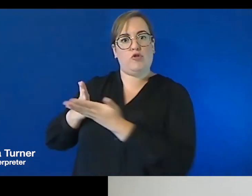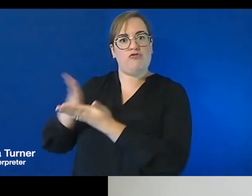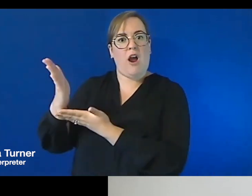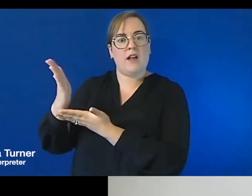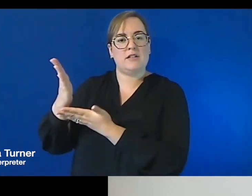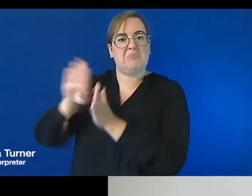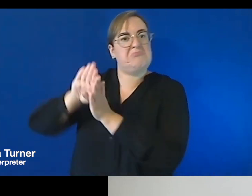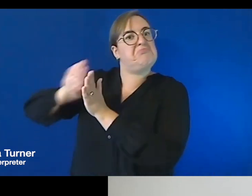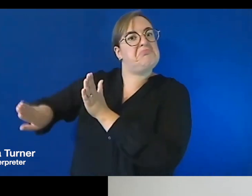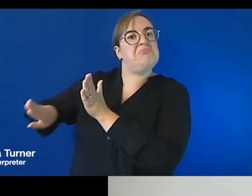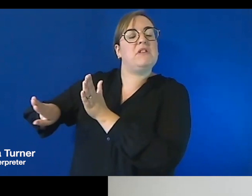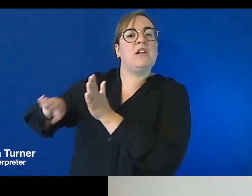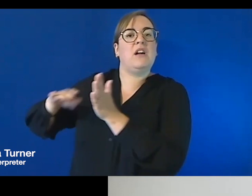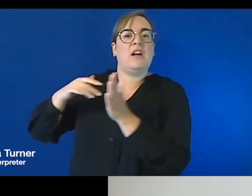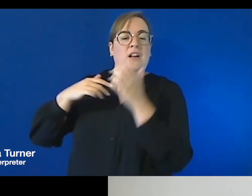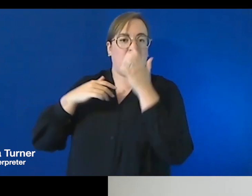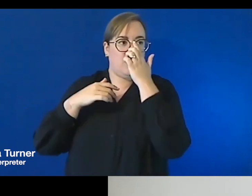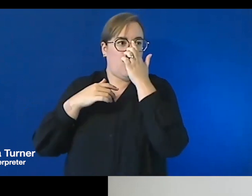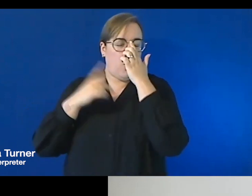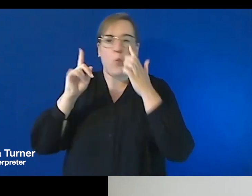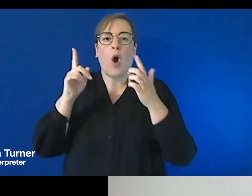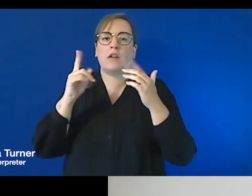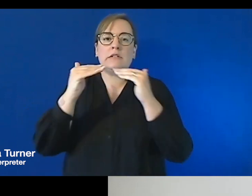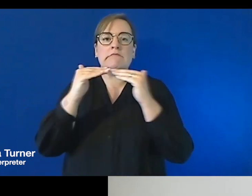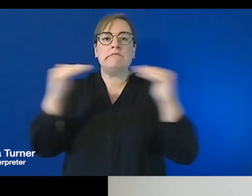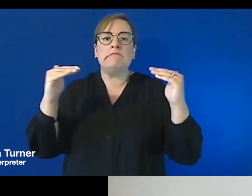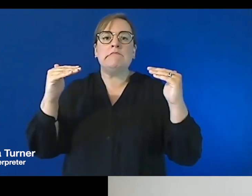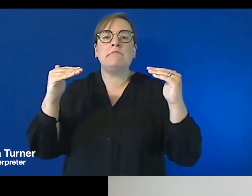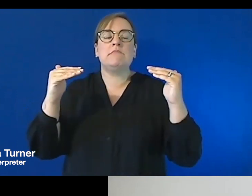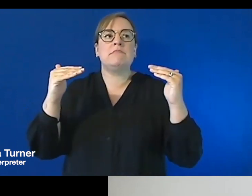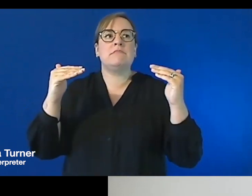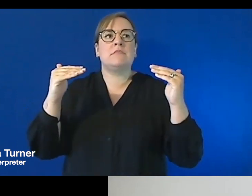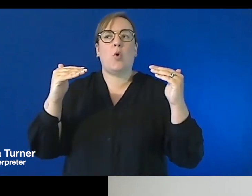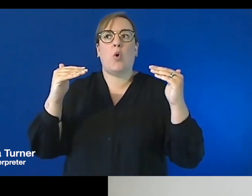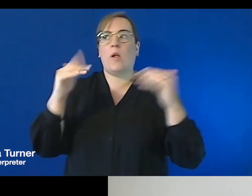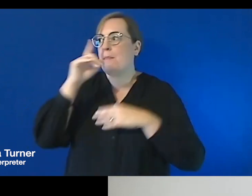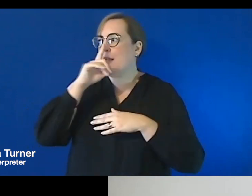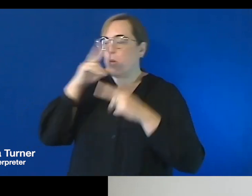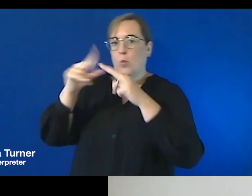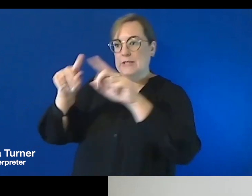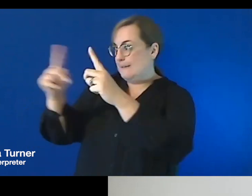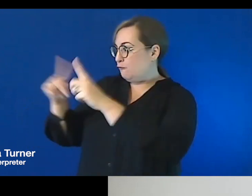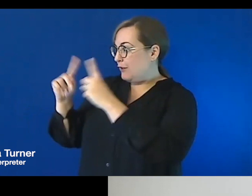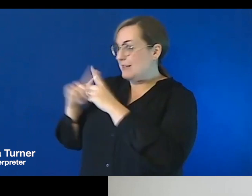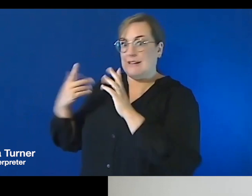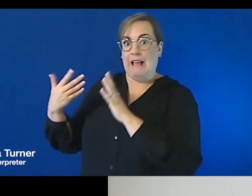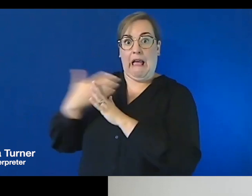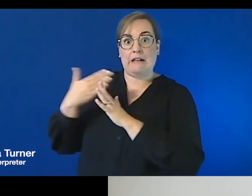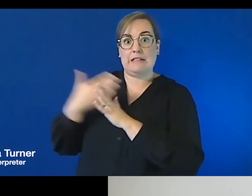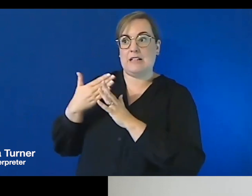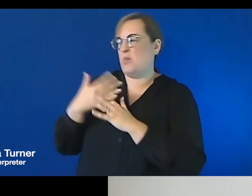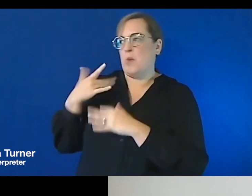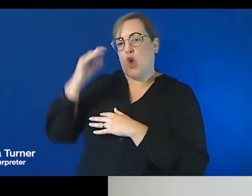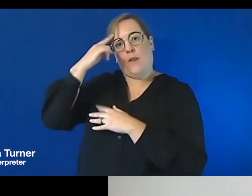circumstances, in differences in a legal environment in different countries, so we have no